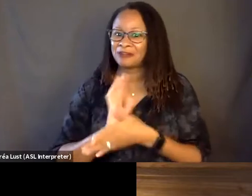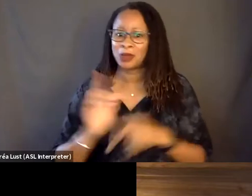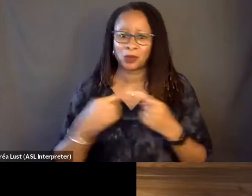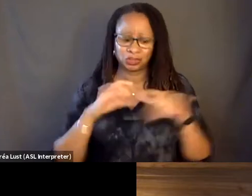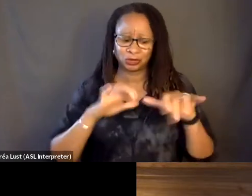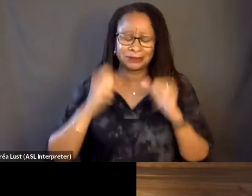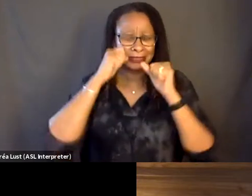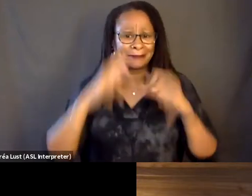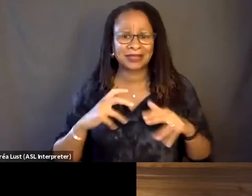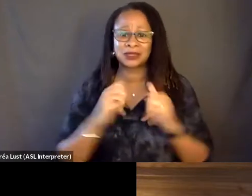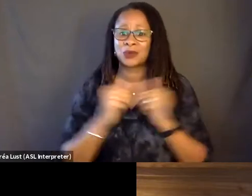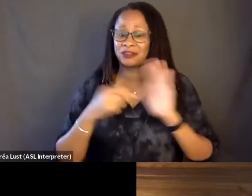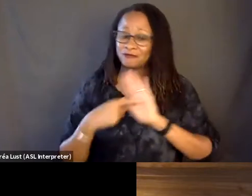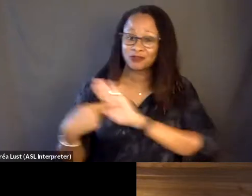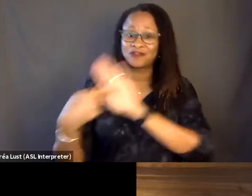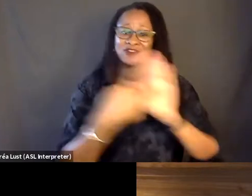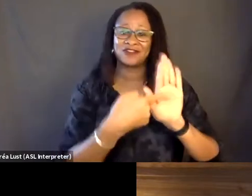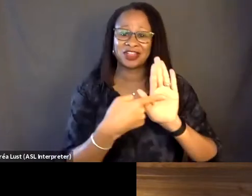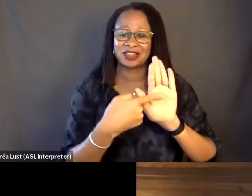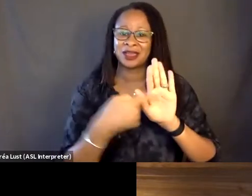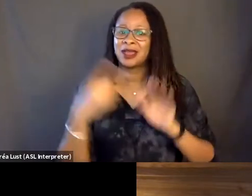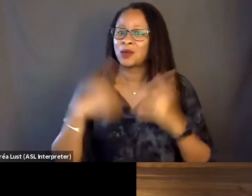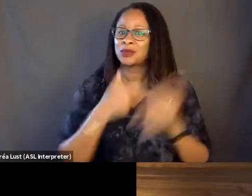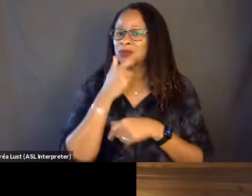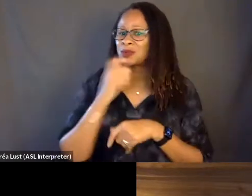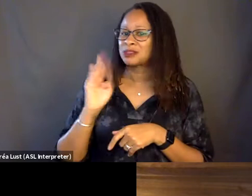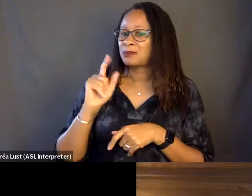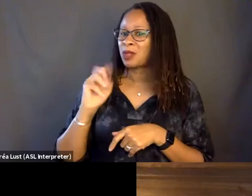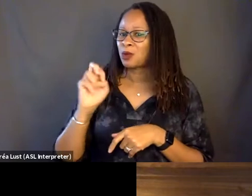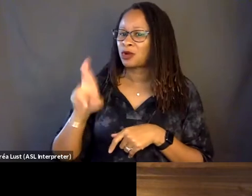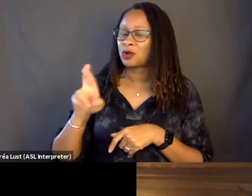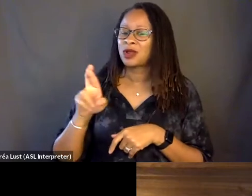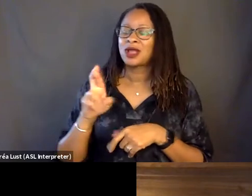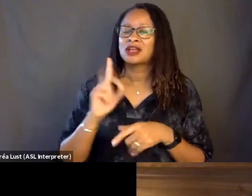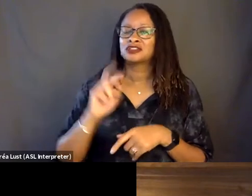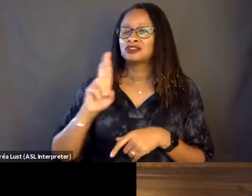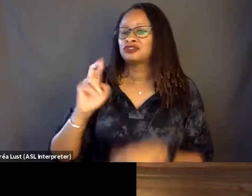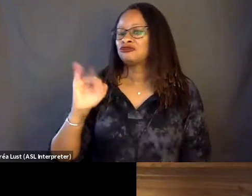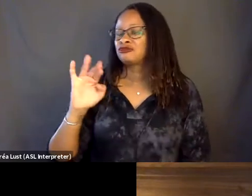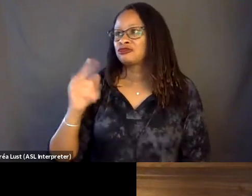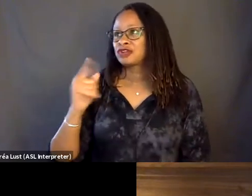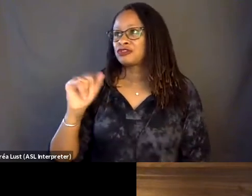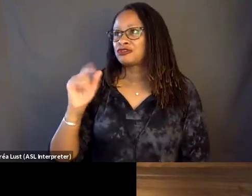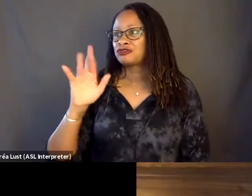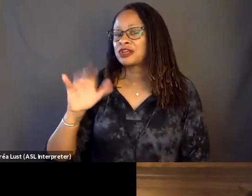in terms of revealing what your whistle-blower, Dr. Grigory Rodchenkov, did to lead the Olympic